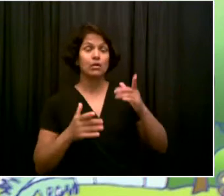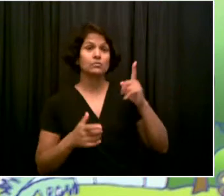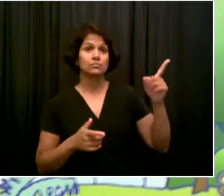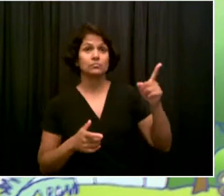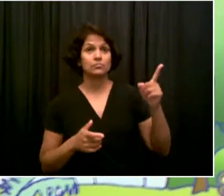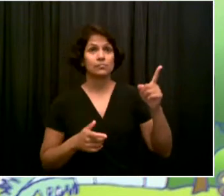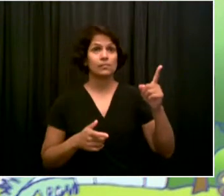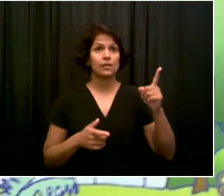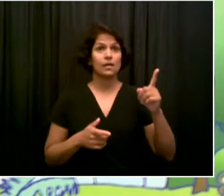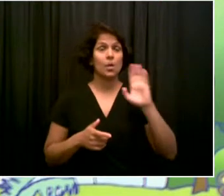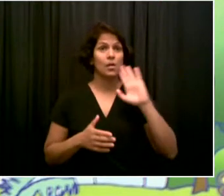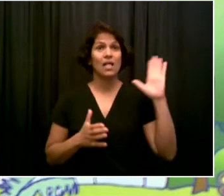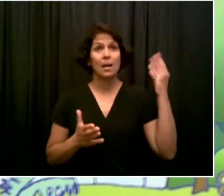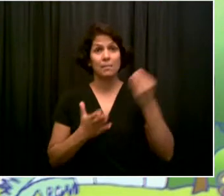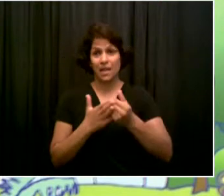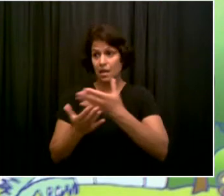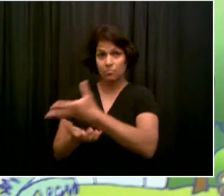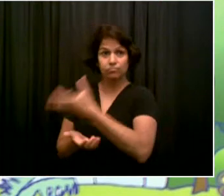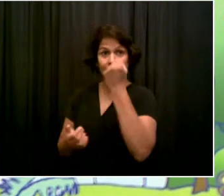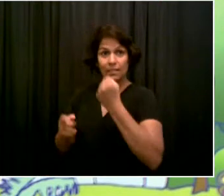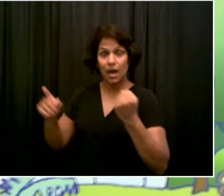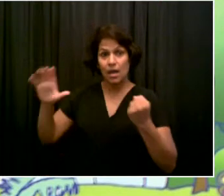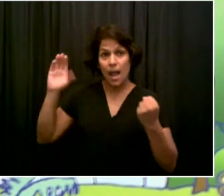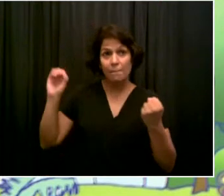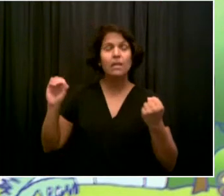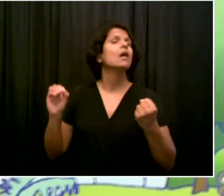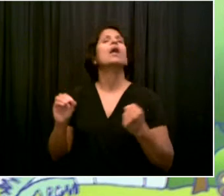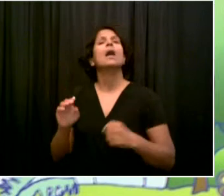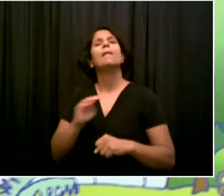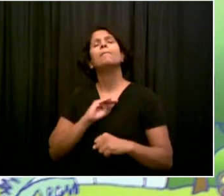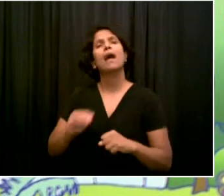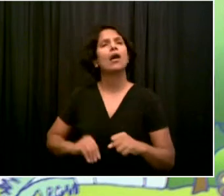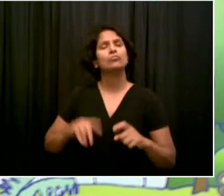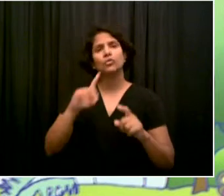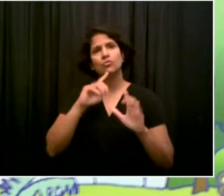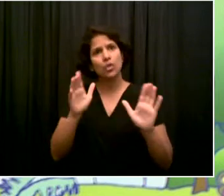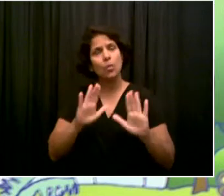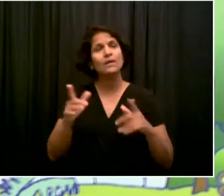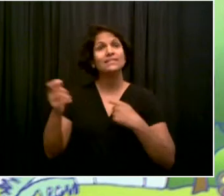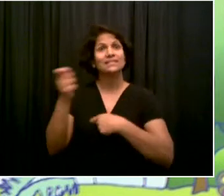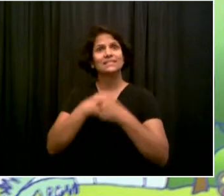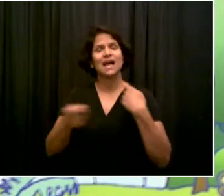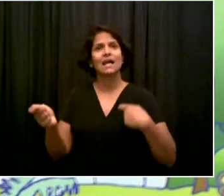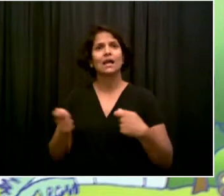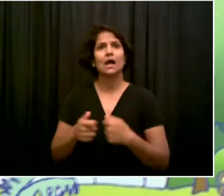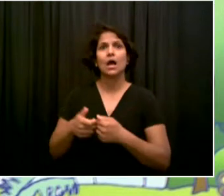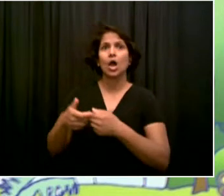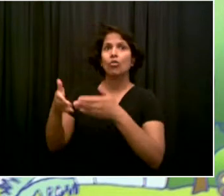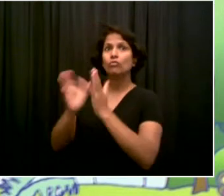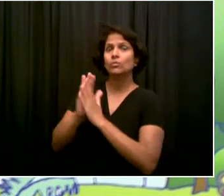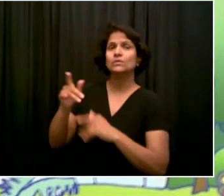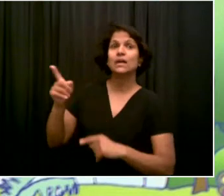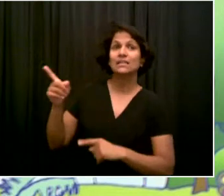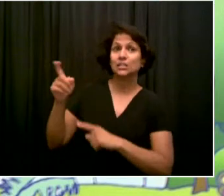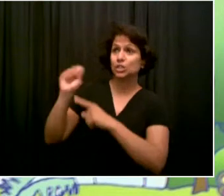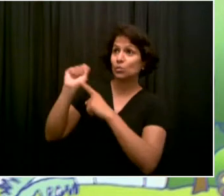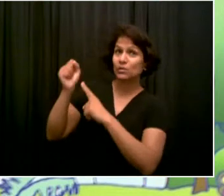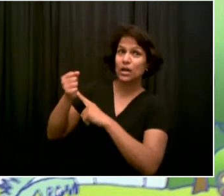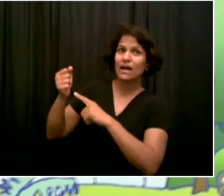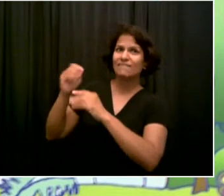ARE YOU CALLING ON THE CONTROLLER ? I'M GOING POSITIVE ON PURPOSE.